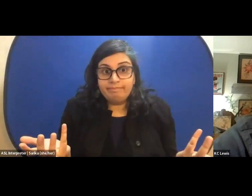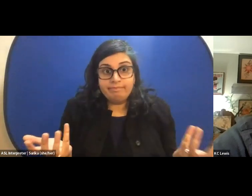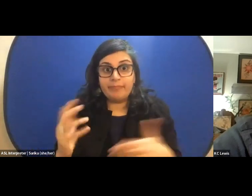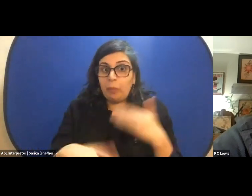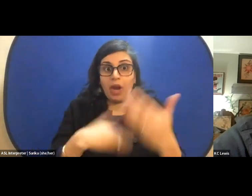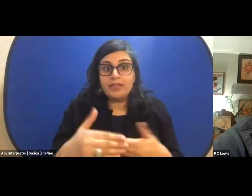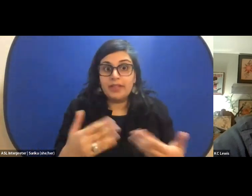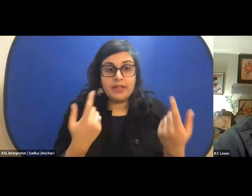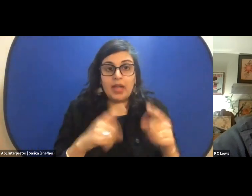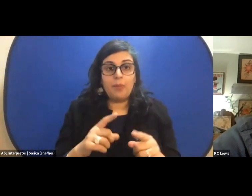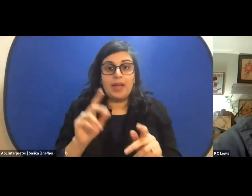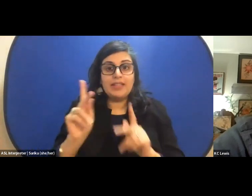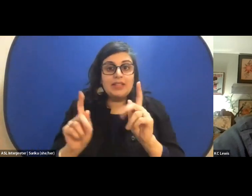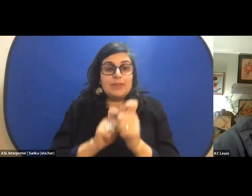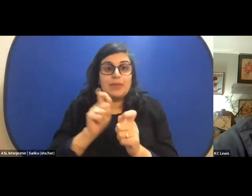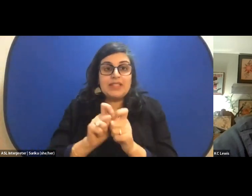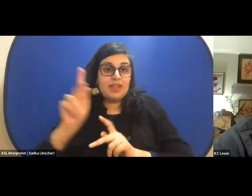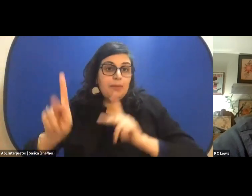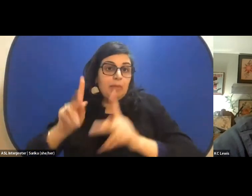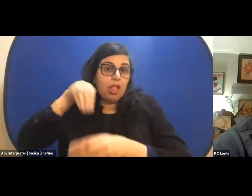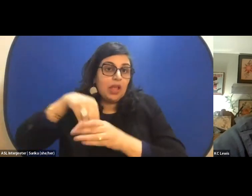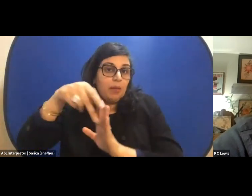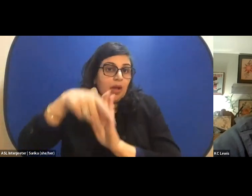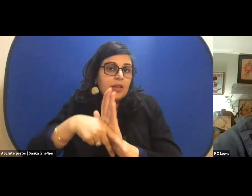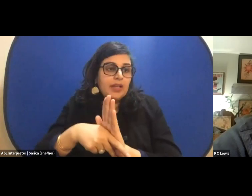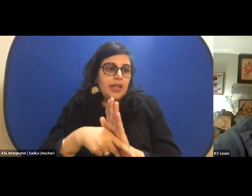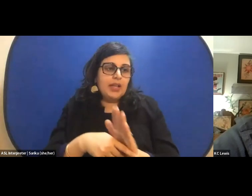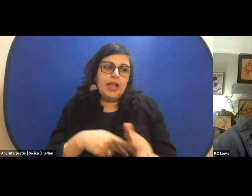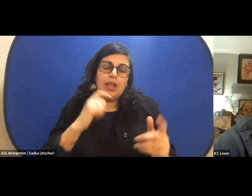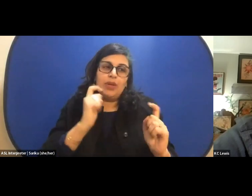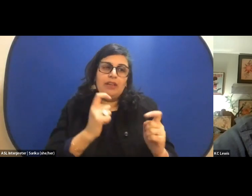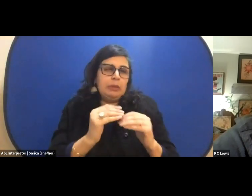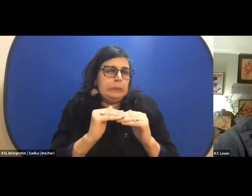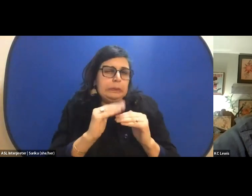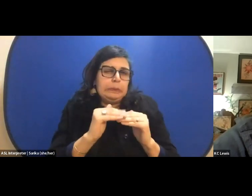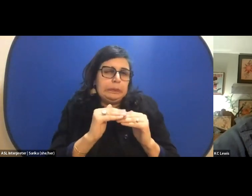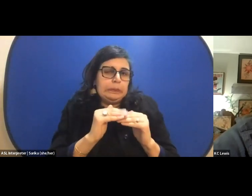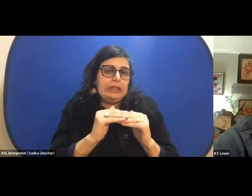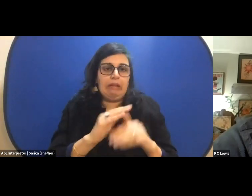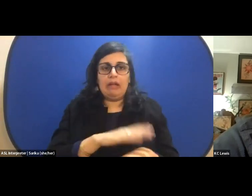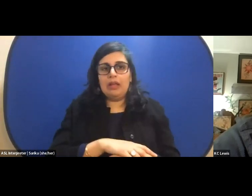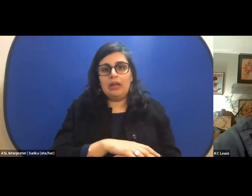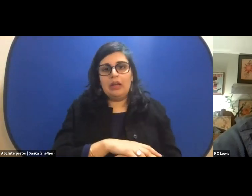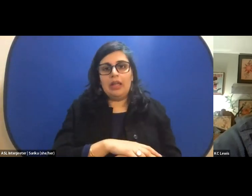attention to them. That is how these things are done by certain